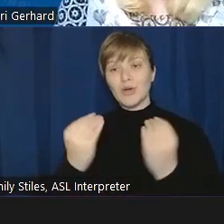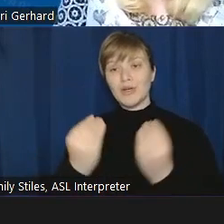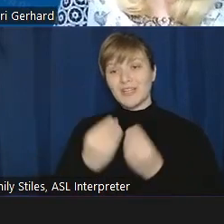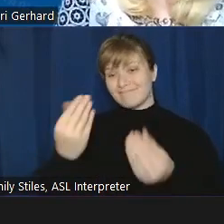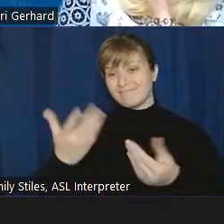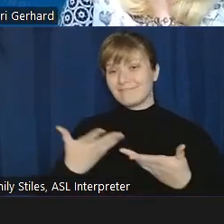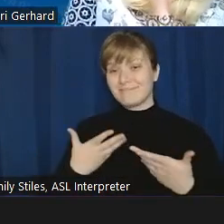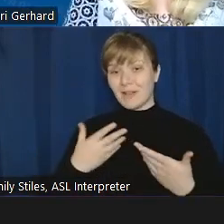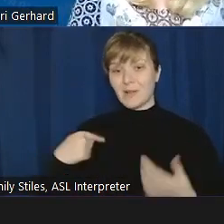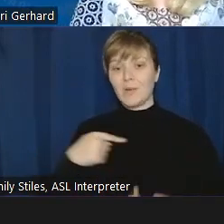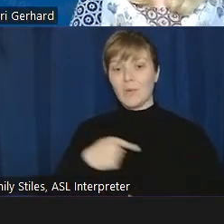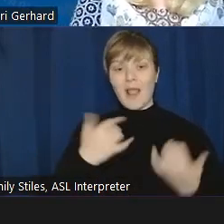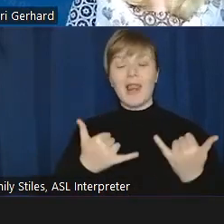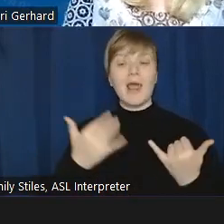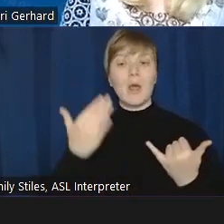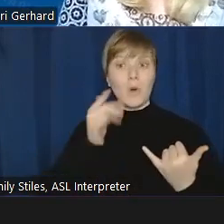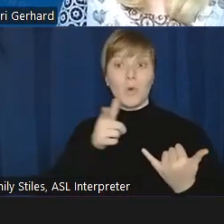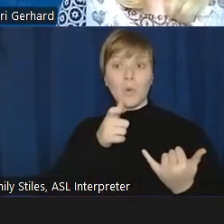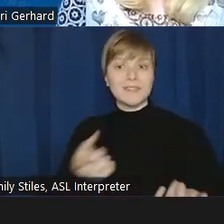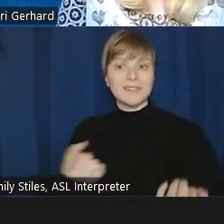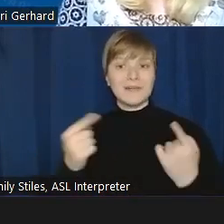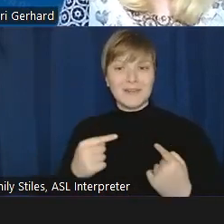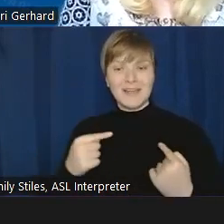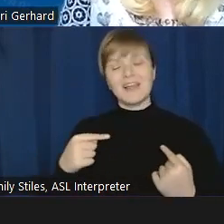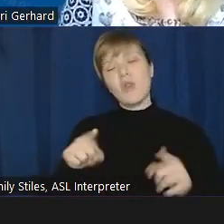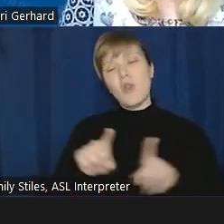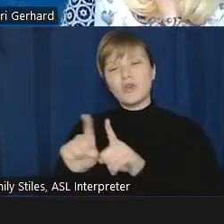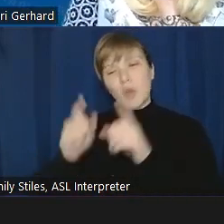attending today and it lets the other partners know, too, who is on the call.